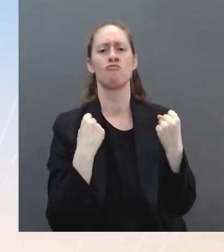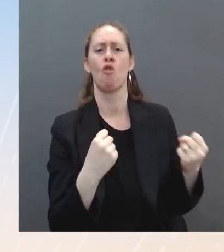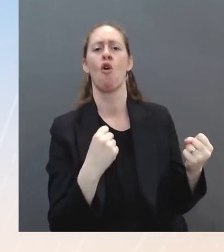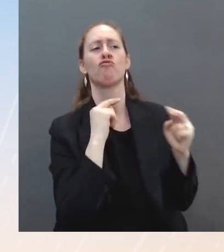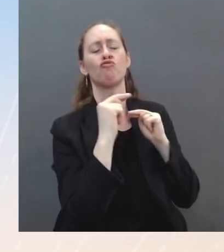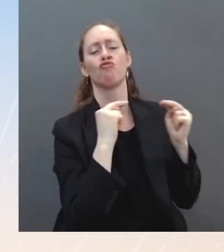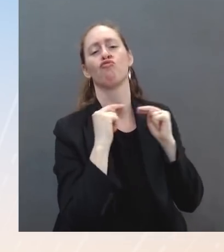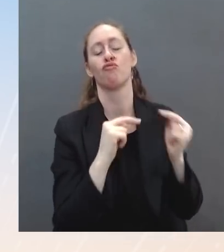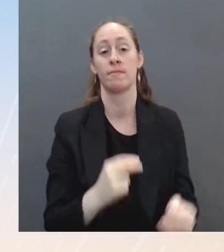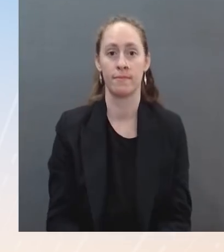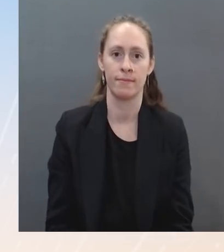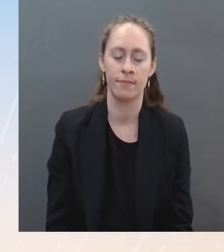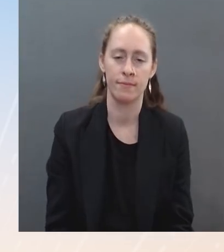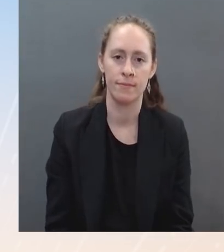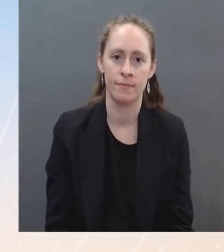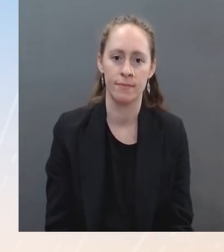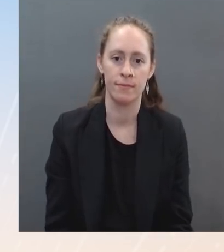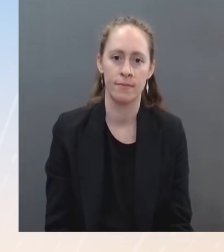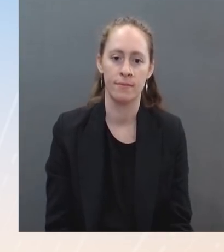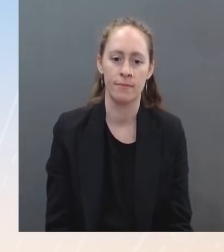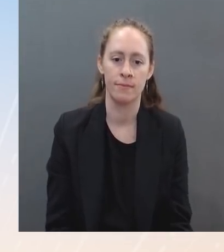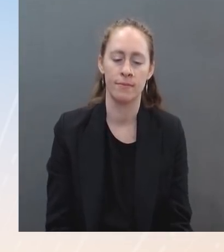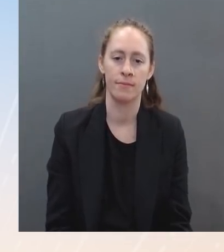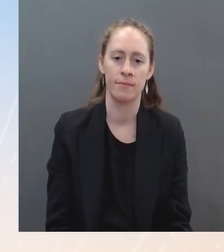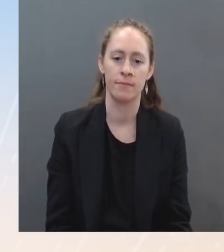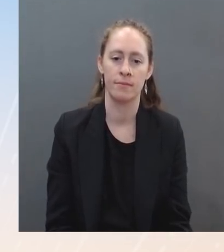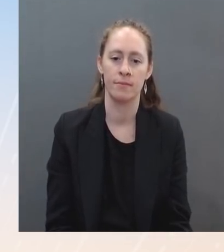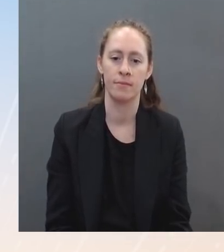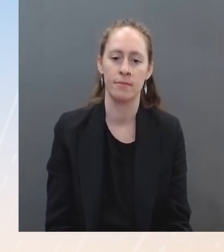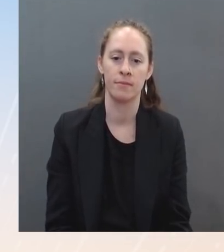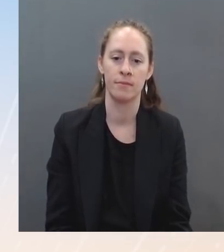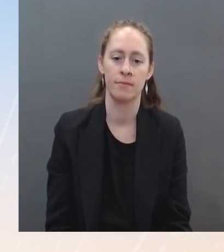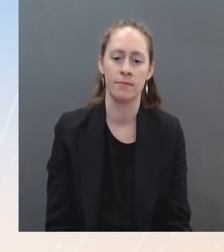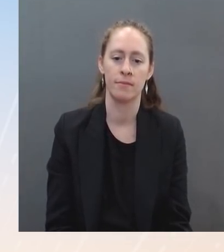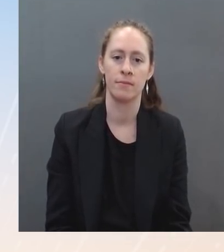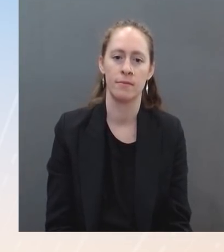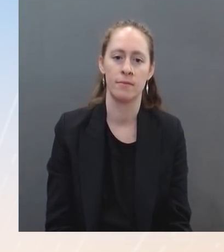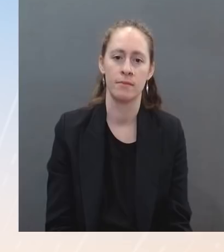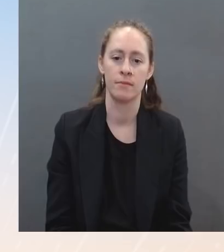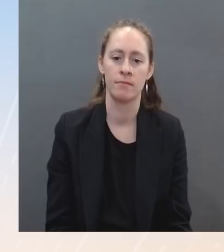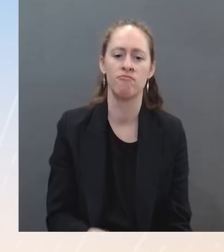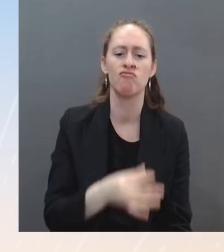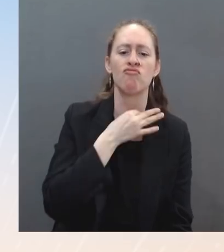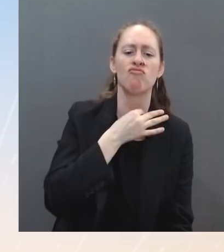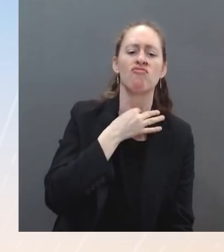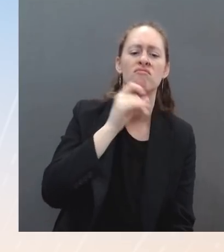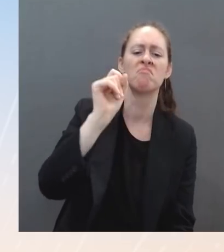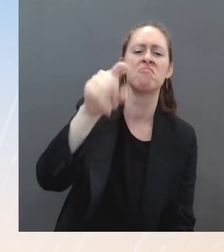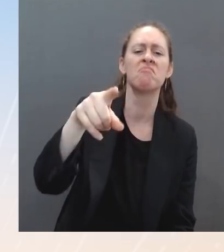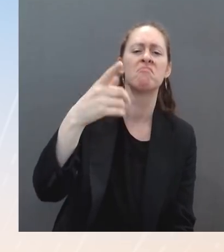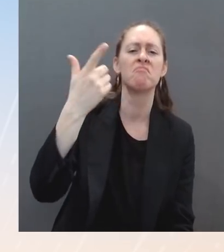that you mentioned you all released yesterday, is that some sort of an attempt to sow division